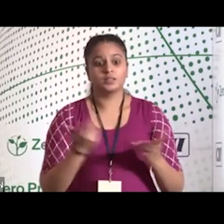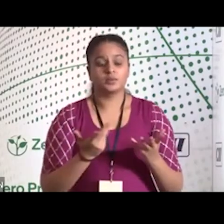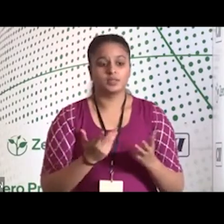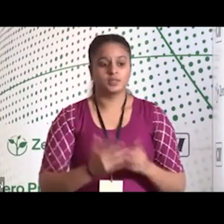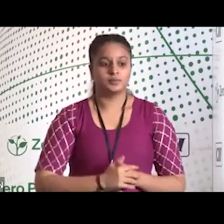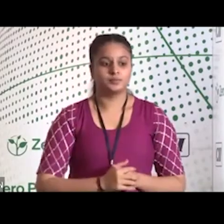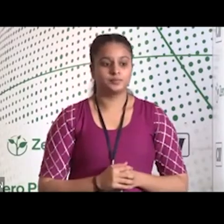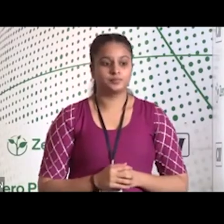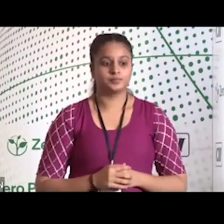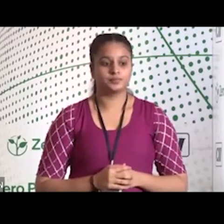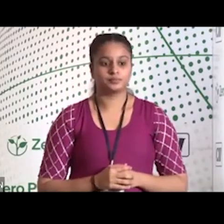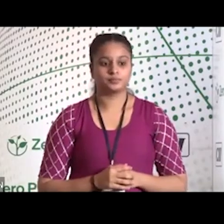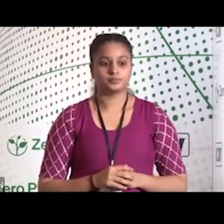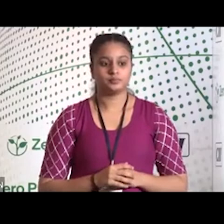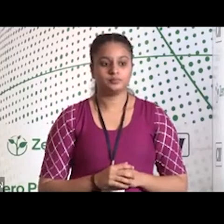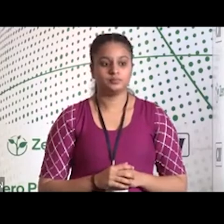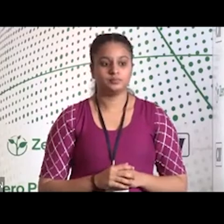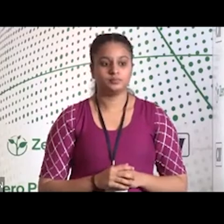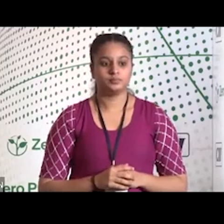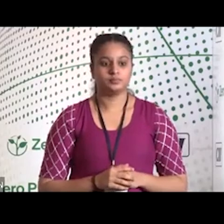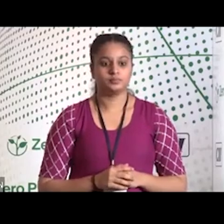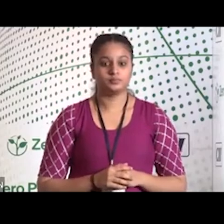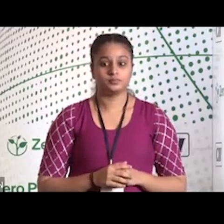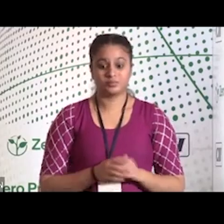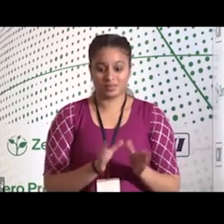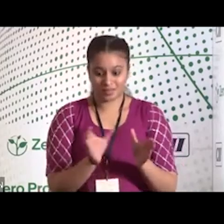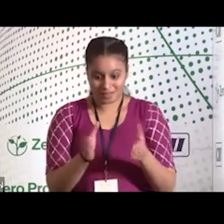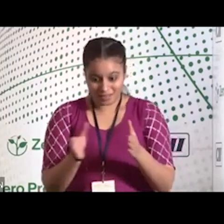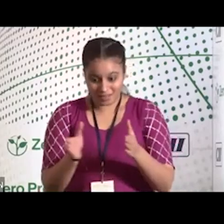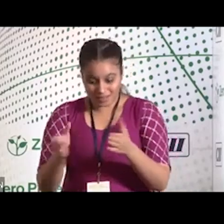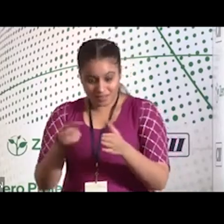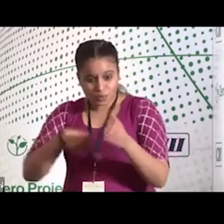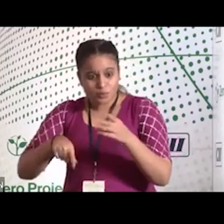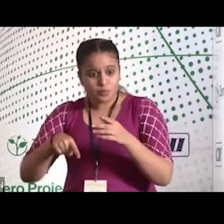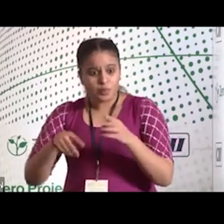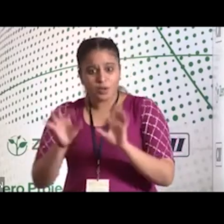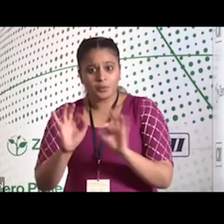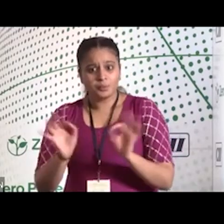is that none of these groups are homogeneous, right?